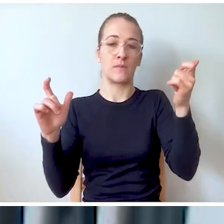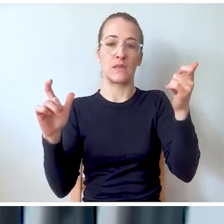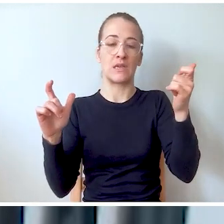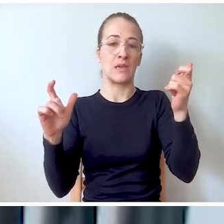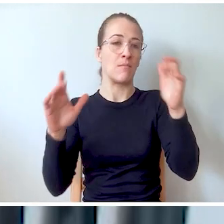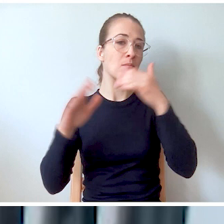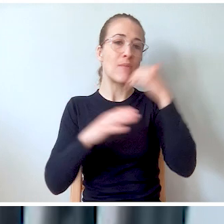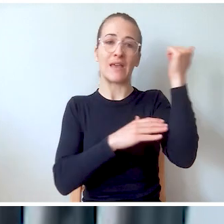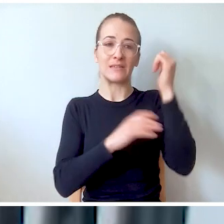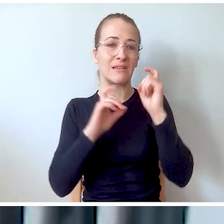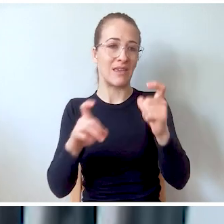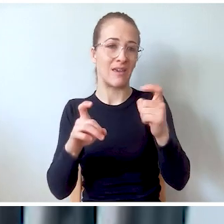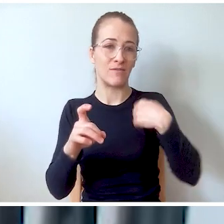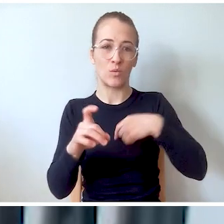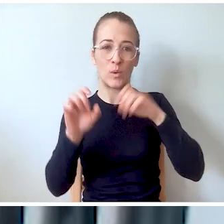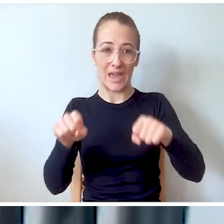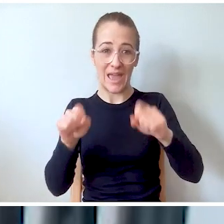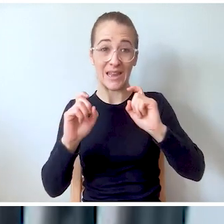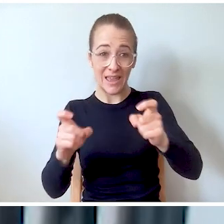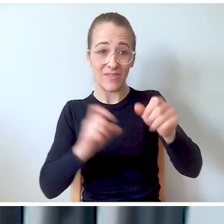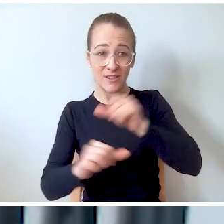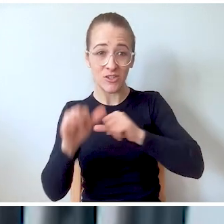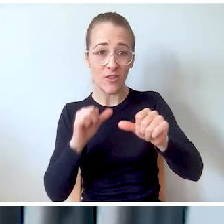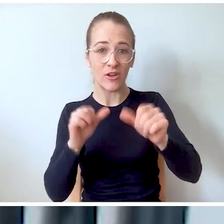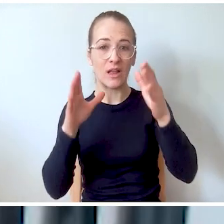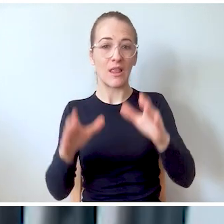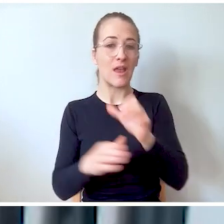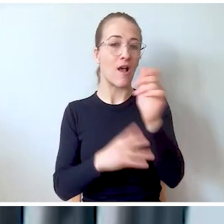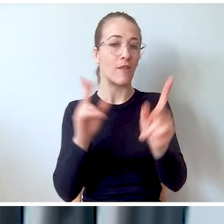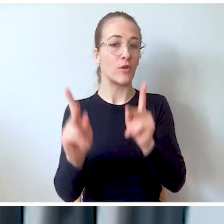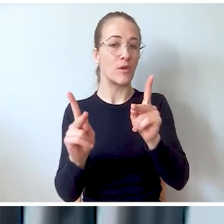that we can give each other is to allow other people to find